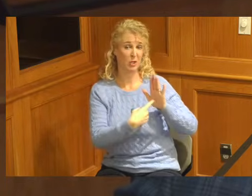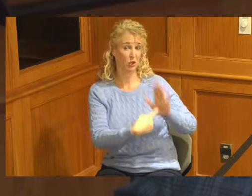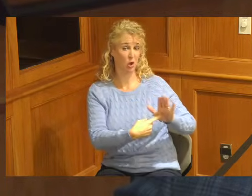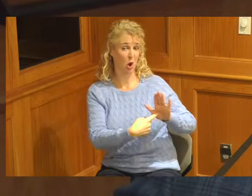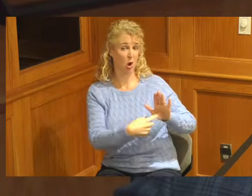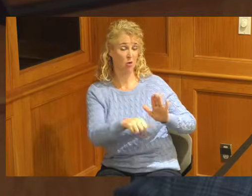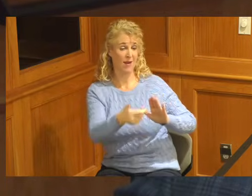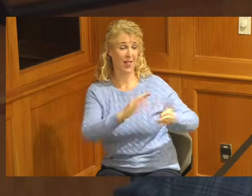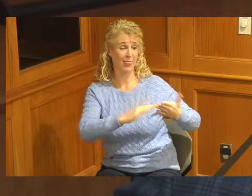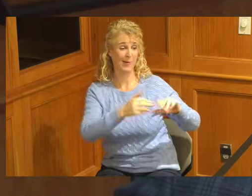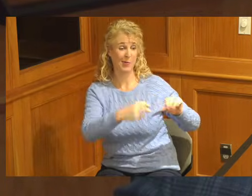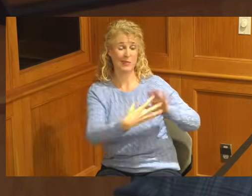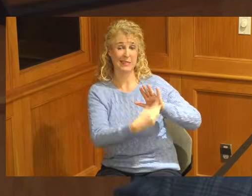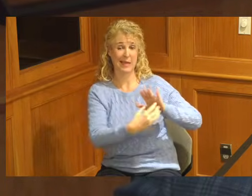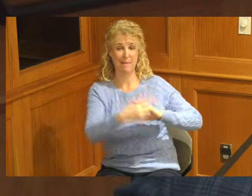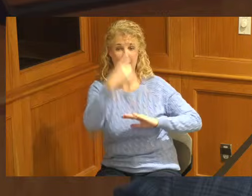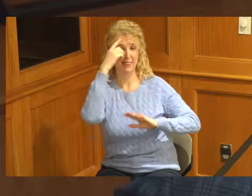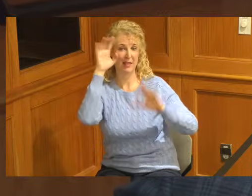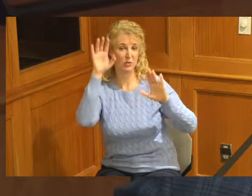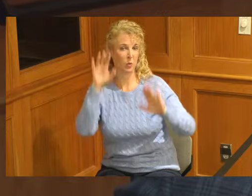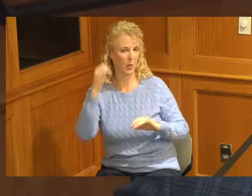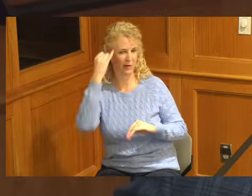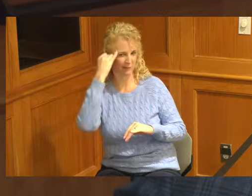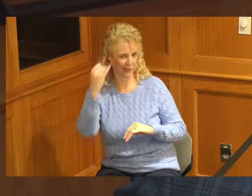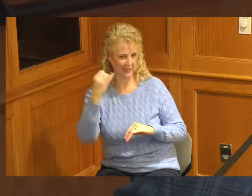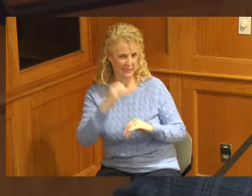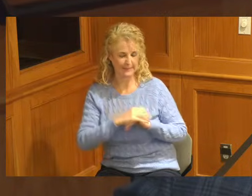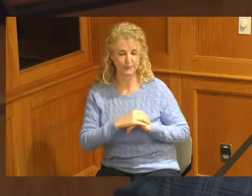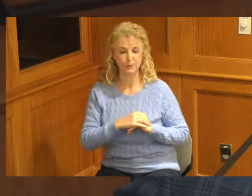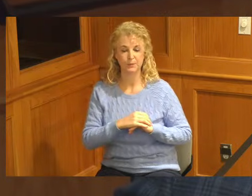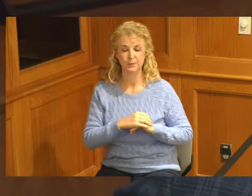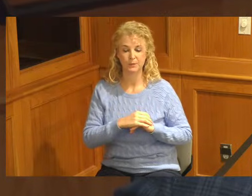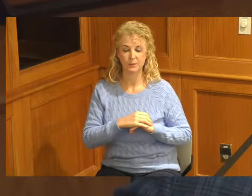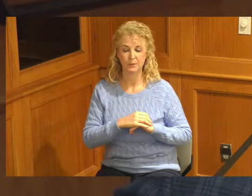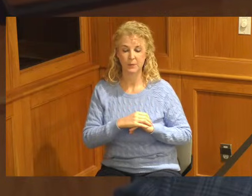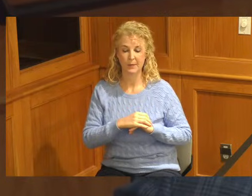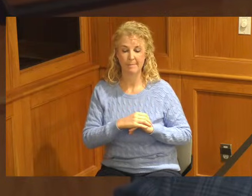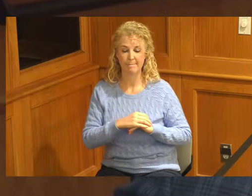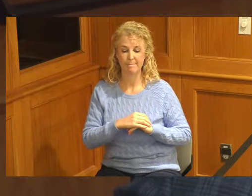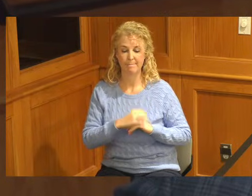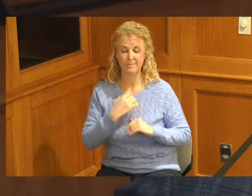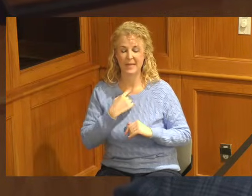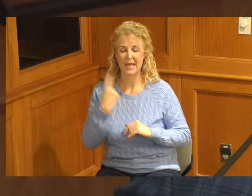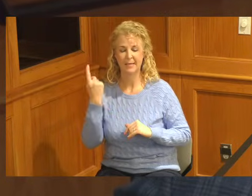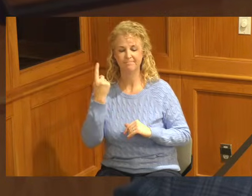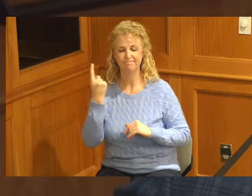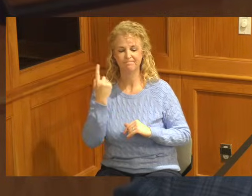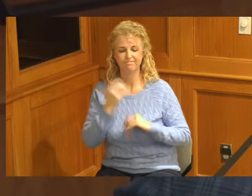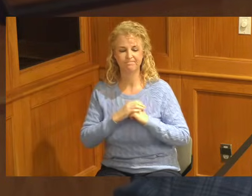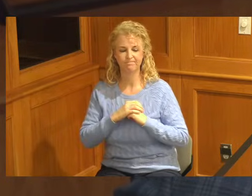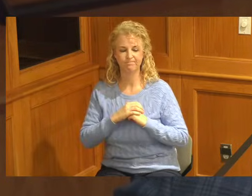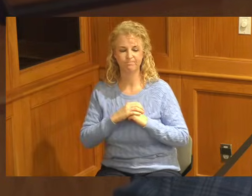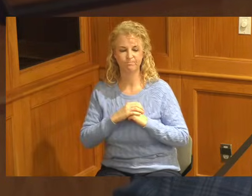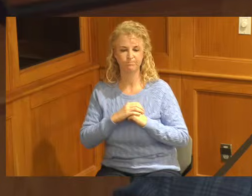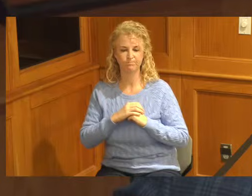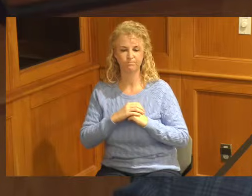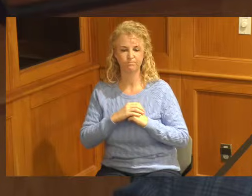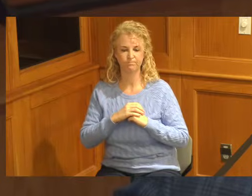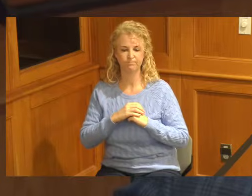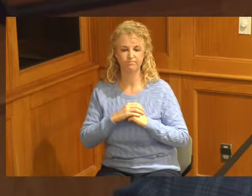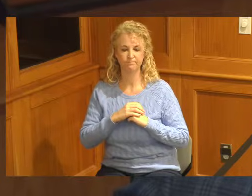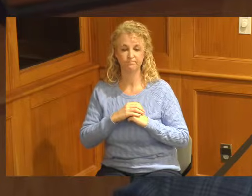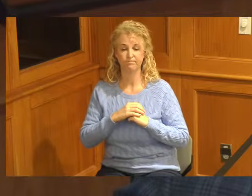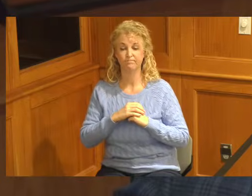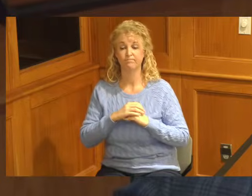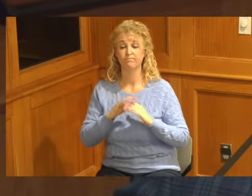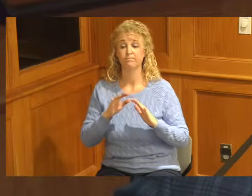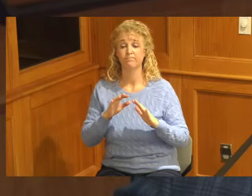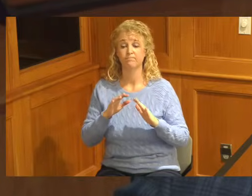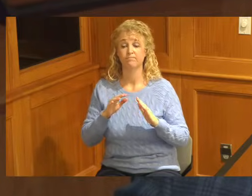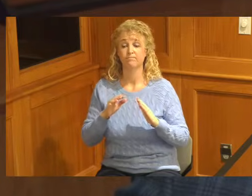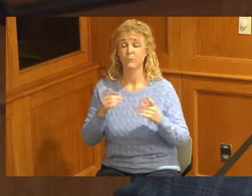I just think it's a great idea. Um, and I and I do wonder about the application then in an area where